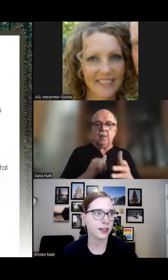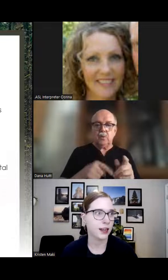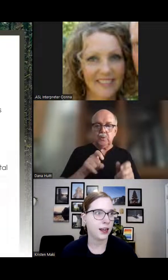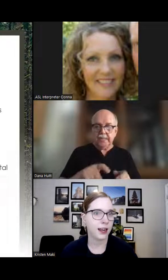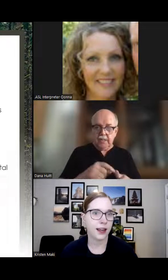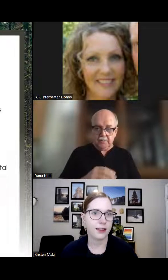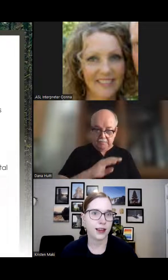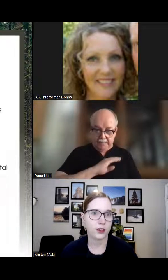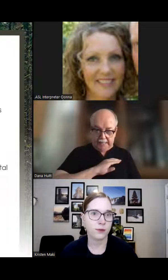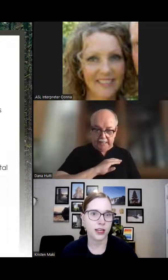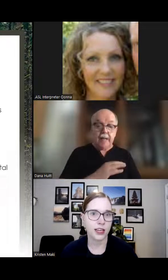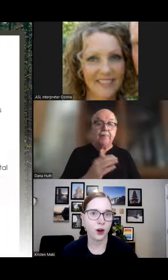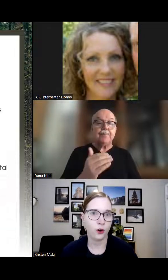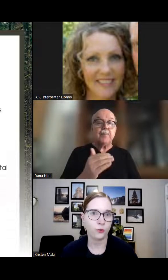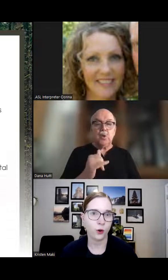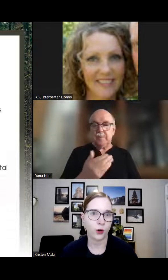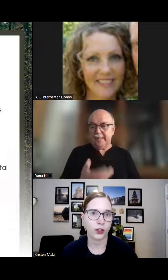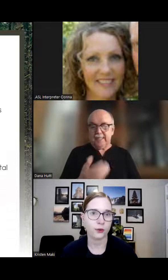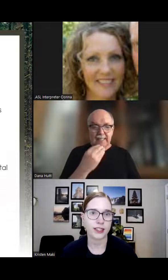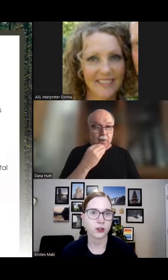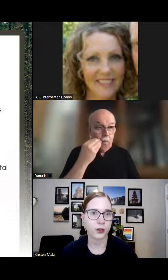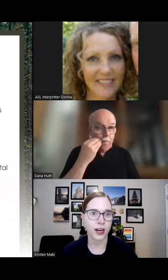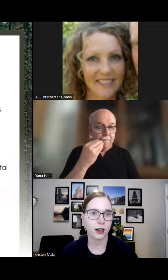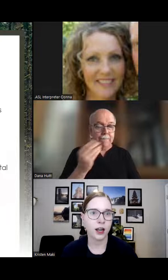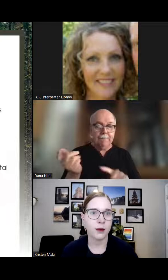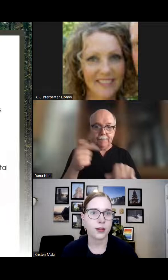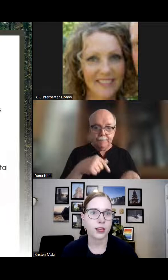So you would -- if you become self-employed, you're able to then